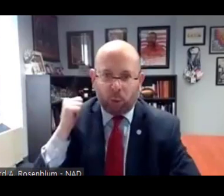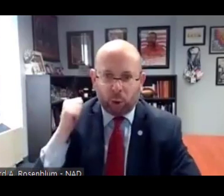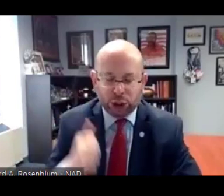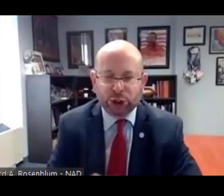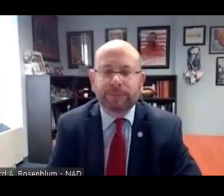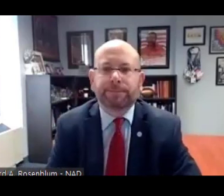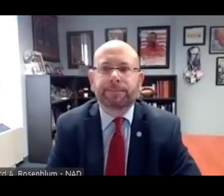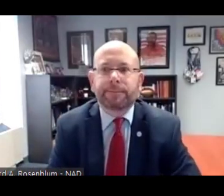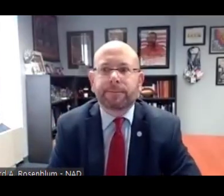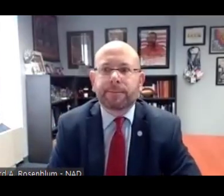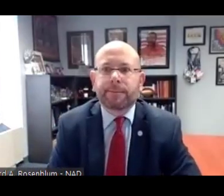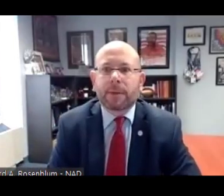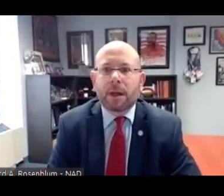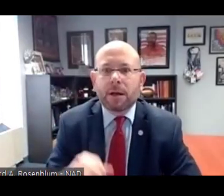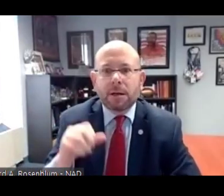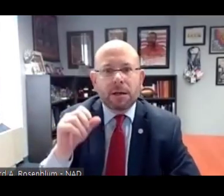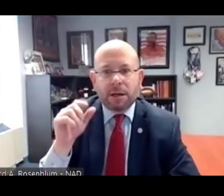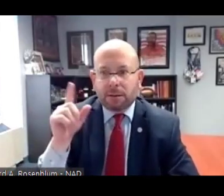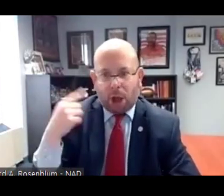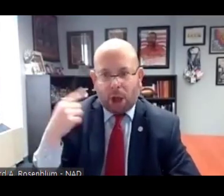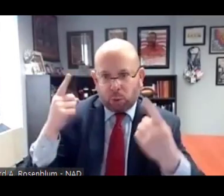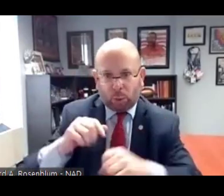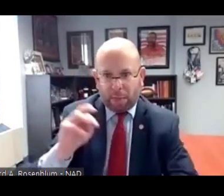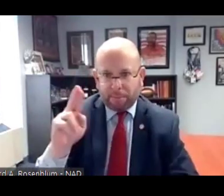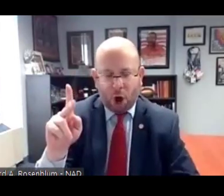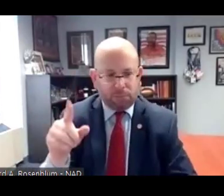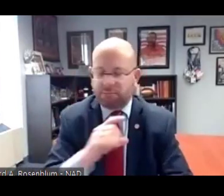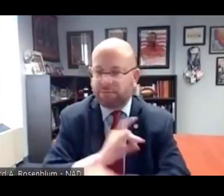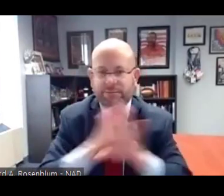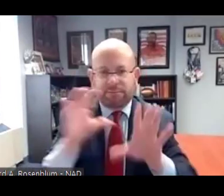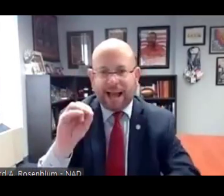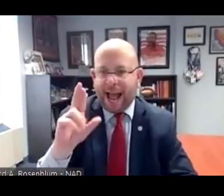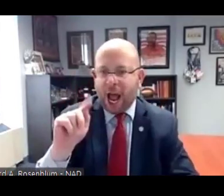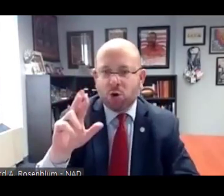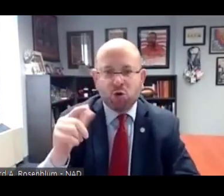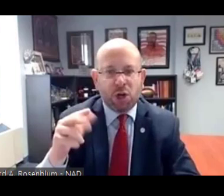Now, if I may go back a little bit.